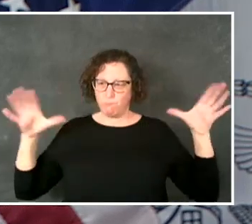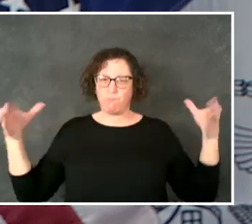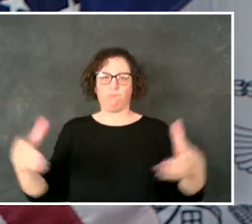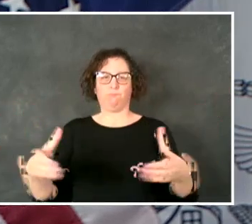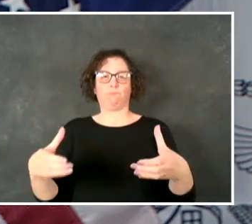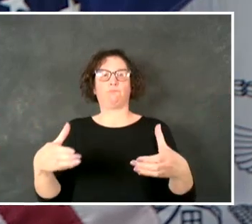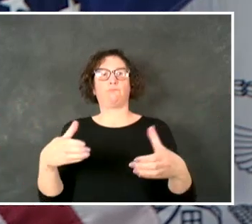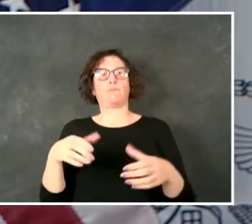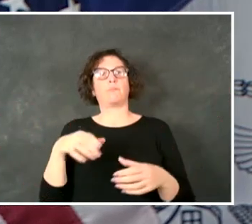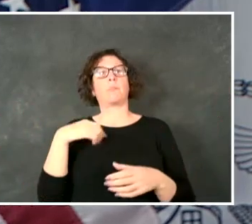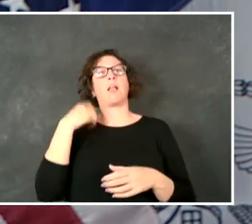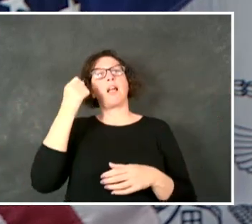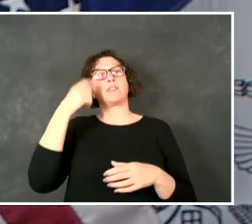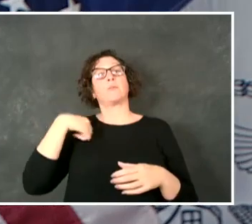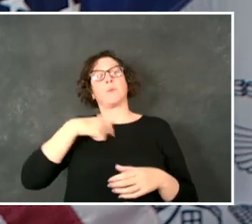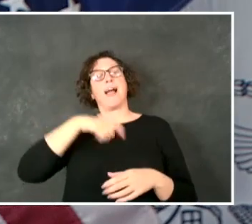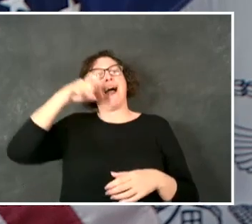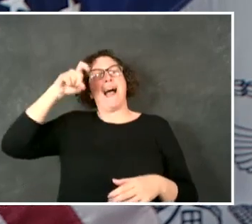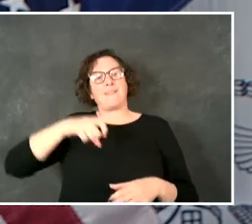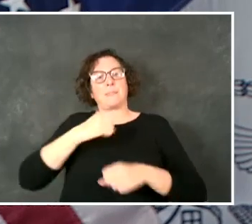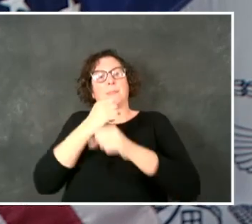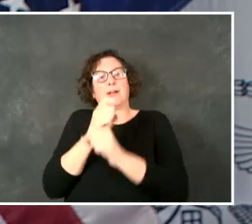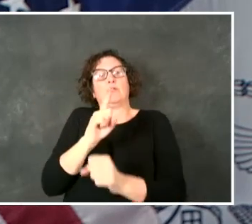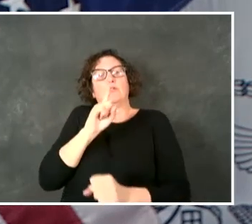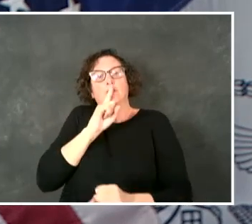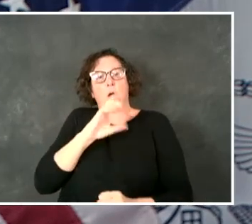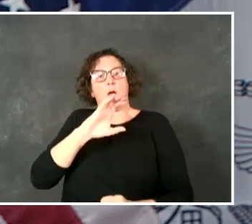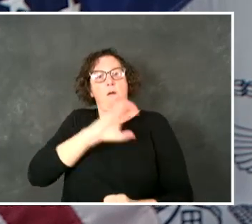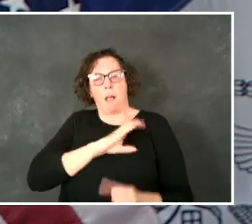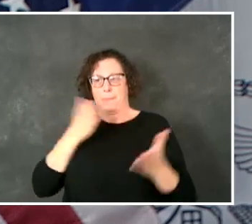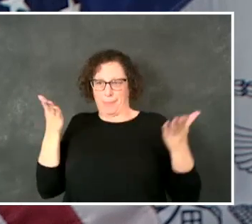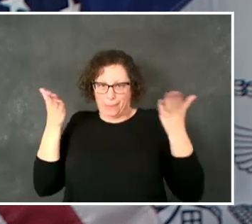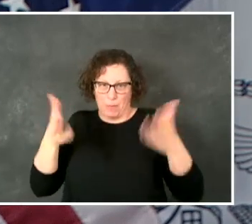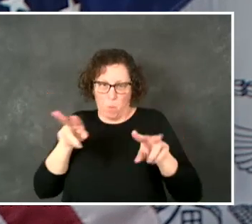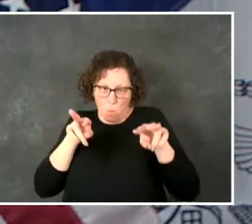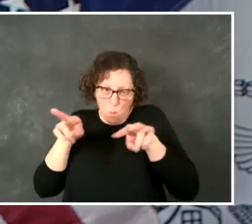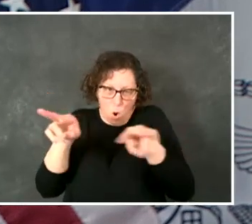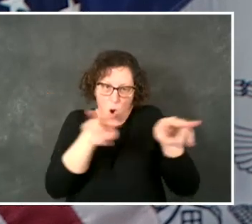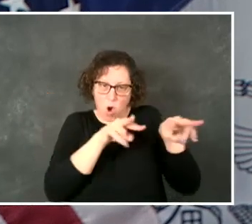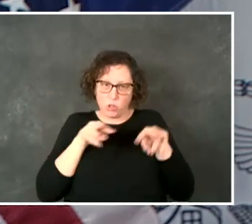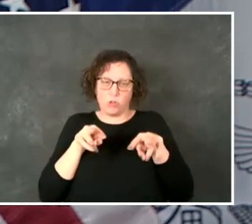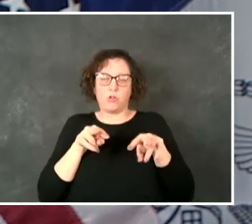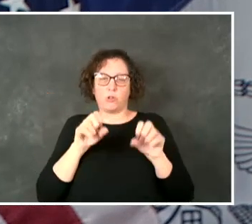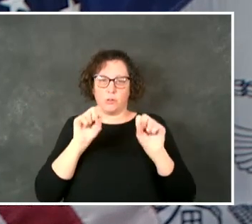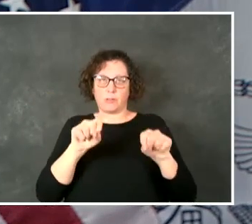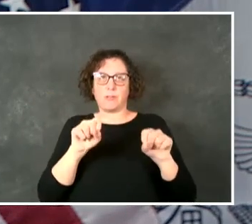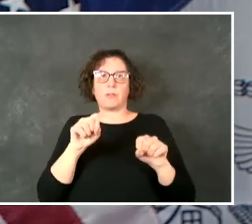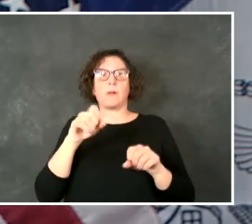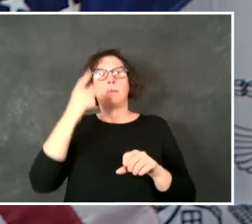SURE WE CAN DO IT THE RIGHT WAY AND THERE IS AN EFFICIENCY TO FOCINUSG TONHE